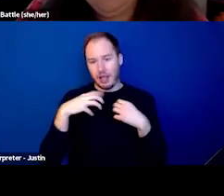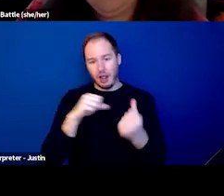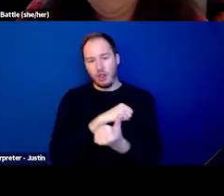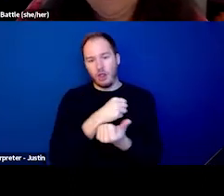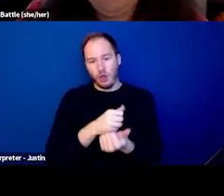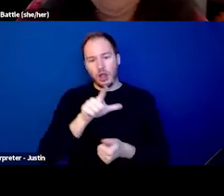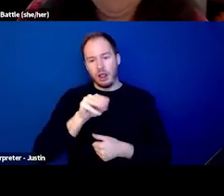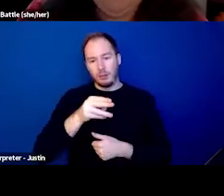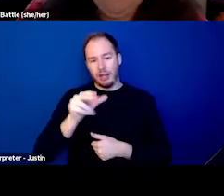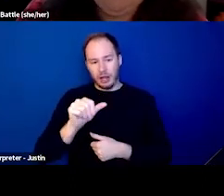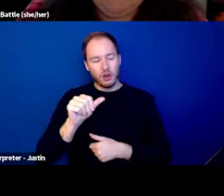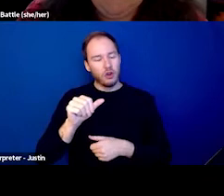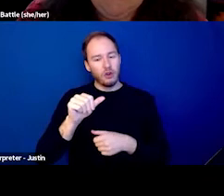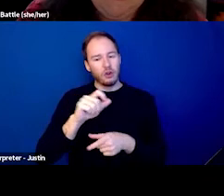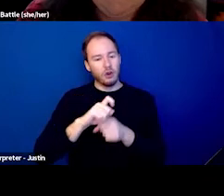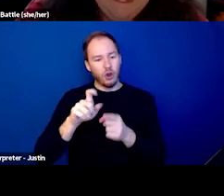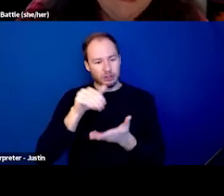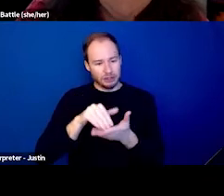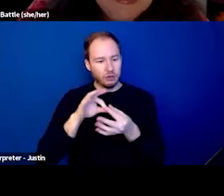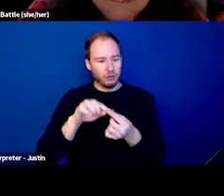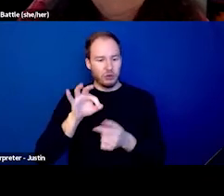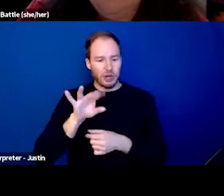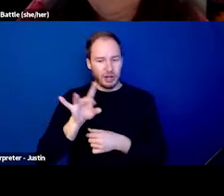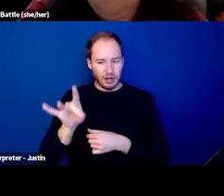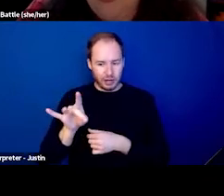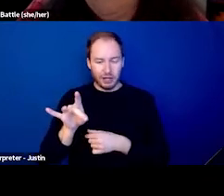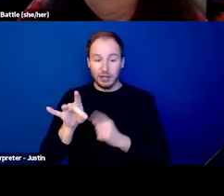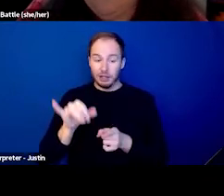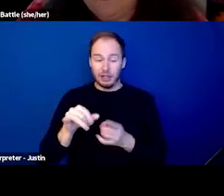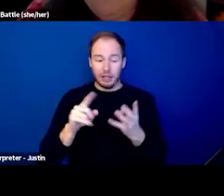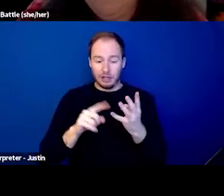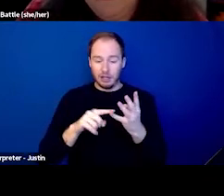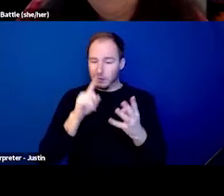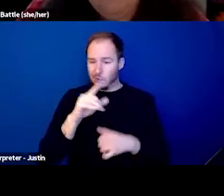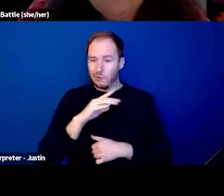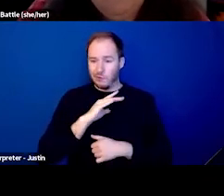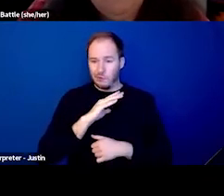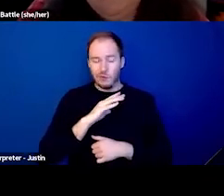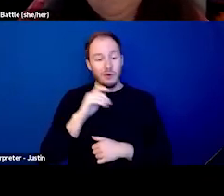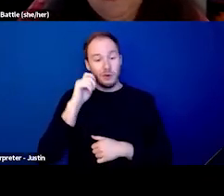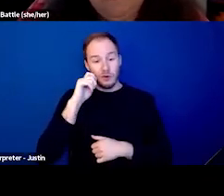are gonna be answering 988. And this has been really powerful. And the reason we've been doing it